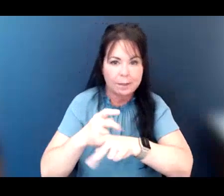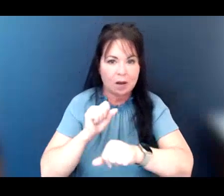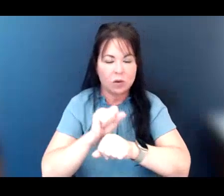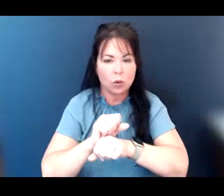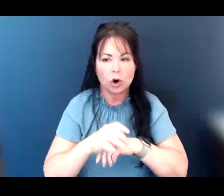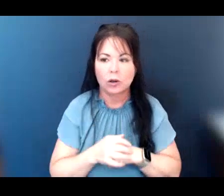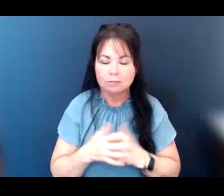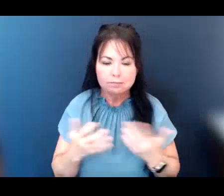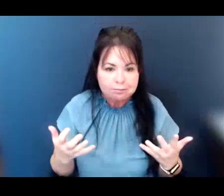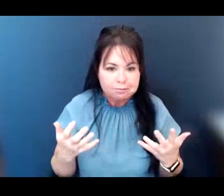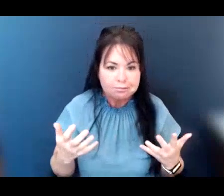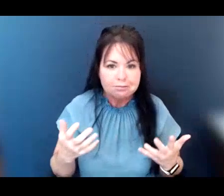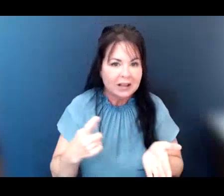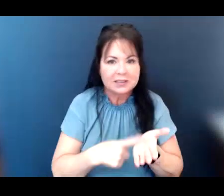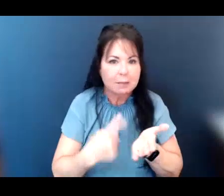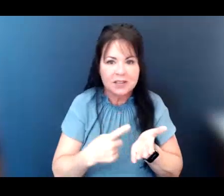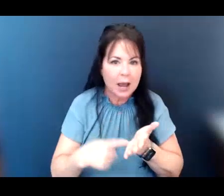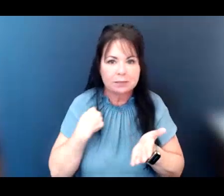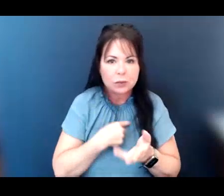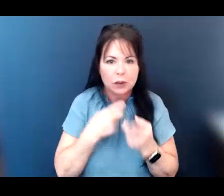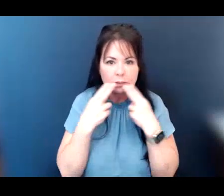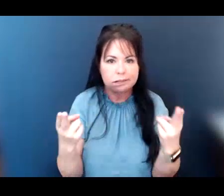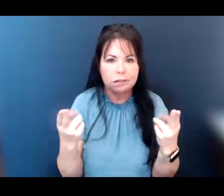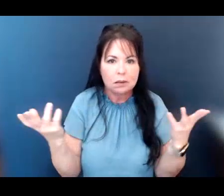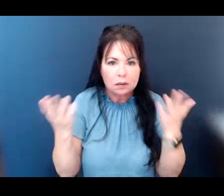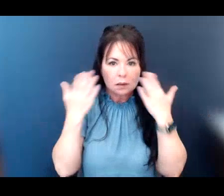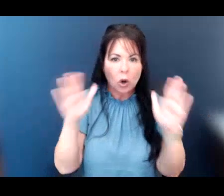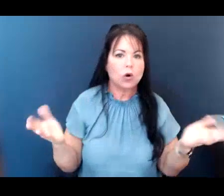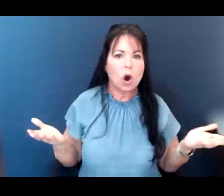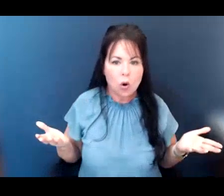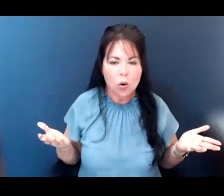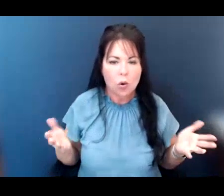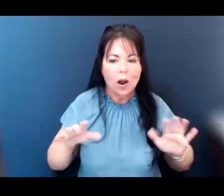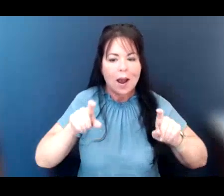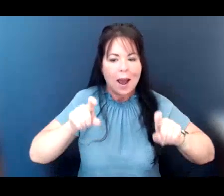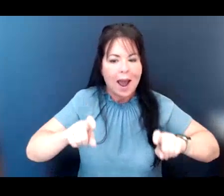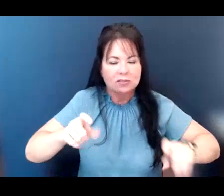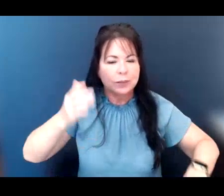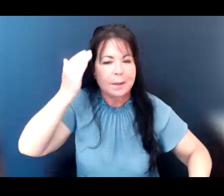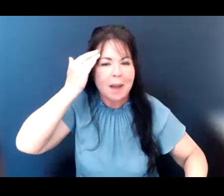And so we just need to be very mindful of the questions that we're asking and how we're thinking about these products